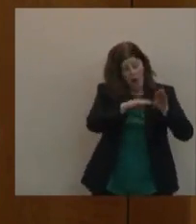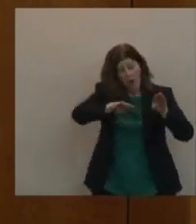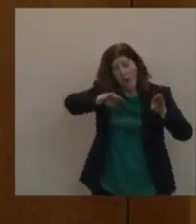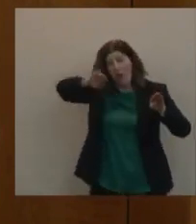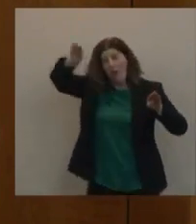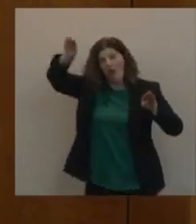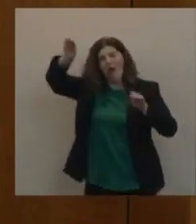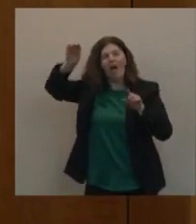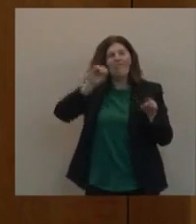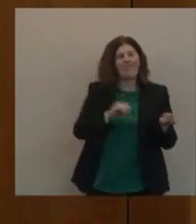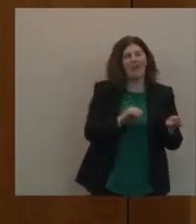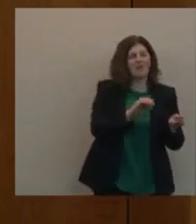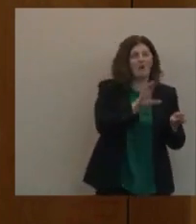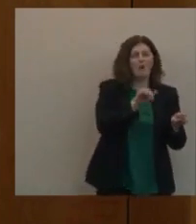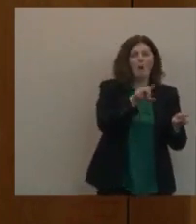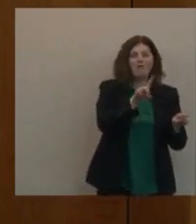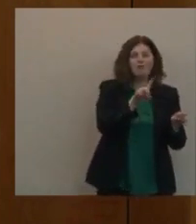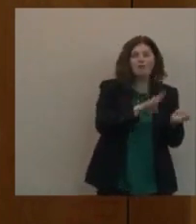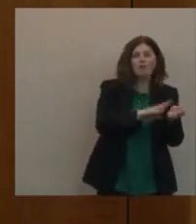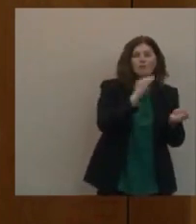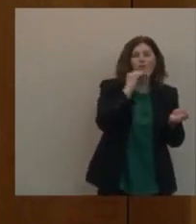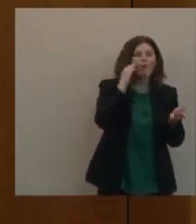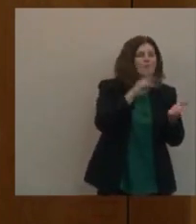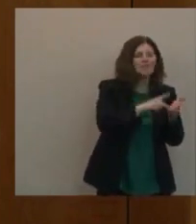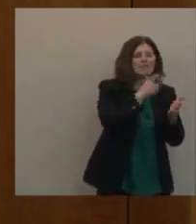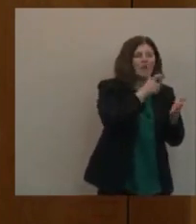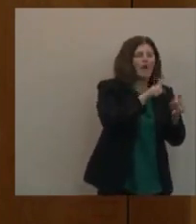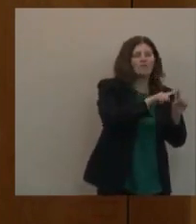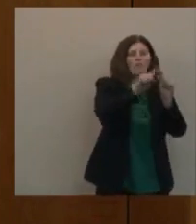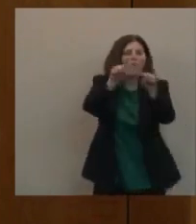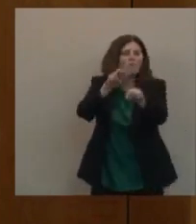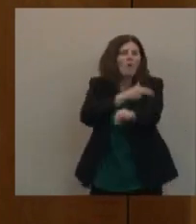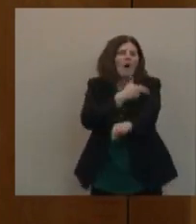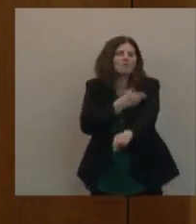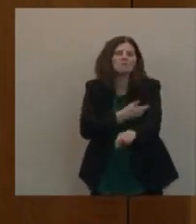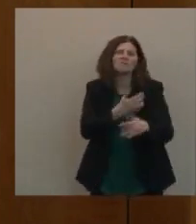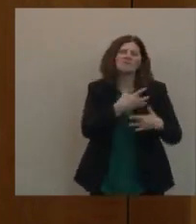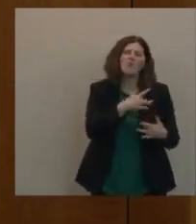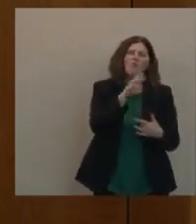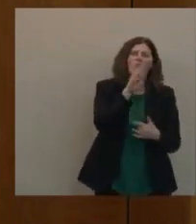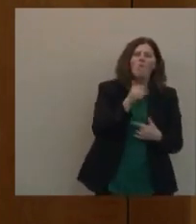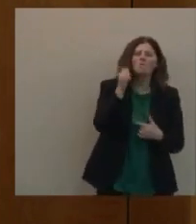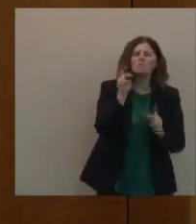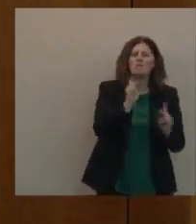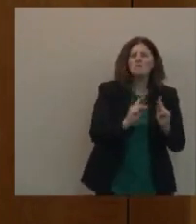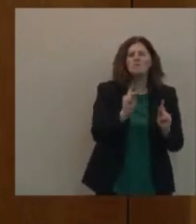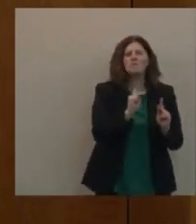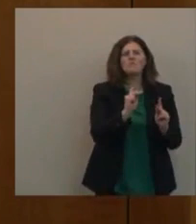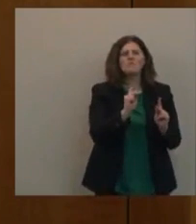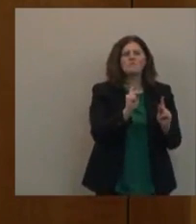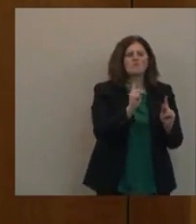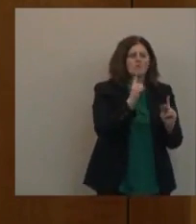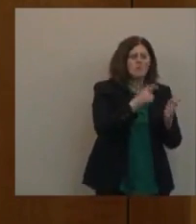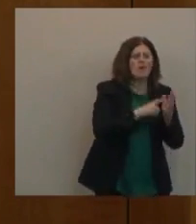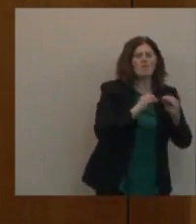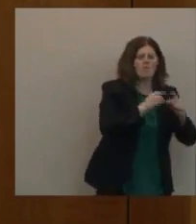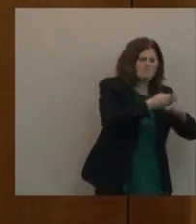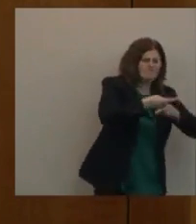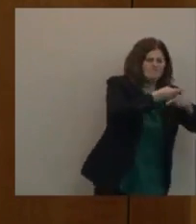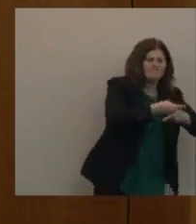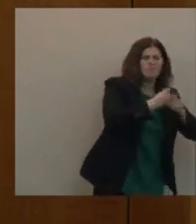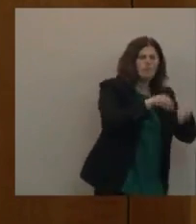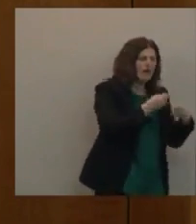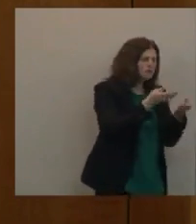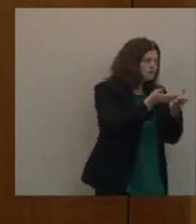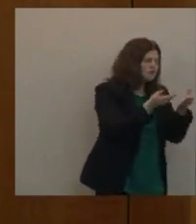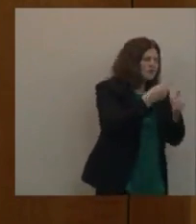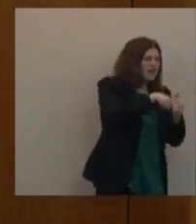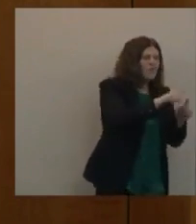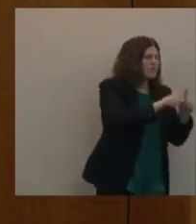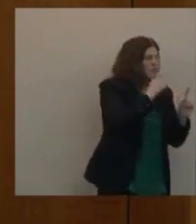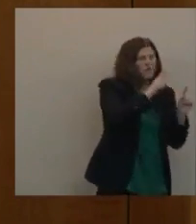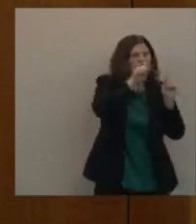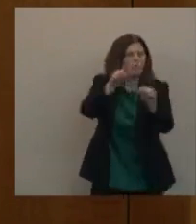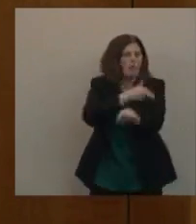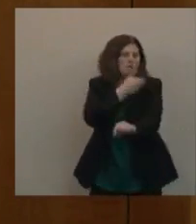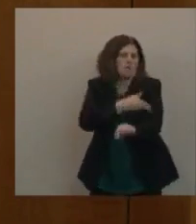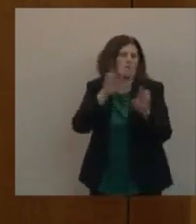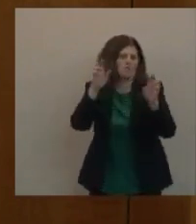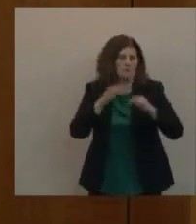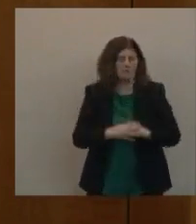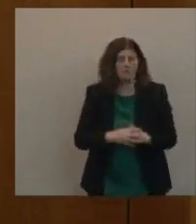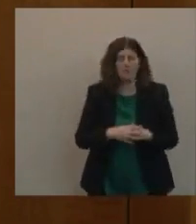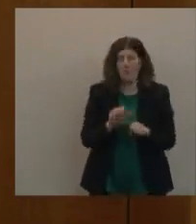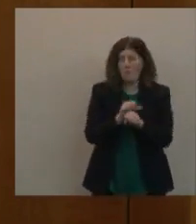MORE IMPORTANTLY, DURING THE SURGE, THE COVID ONLY NURSING HOME WILL BE TAKING FOLKS OUT OF THE HOSPITAL WHO ARE COMING OUT, GENERALLY OLDER PEOPLE WHO REQUIRE NURSING HOME LEVEL OF